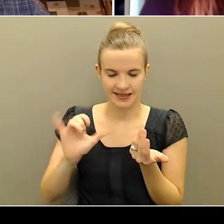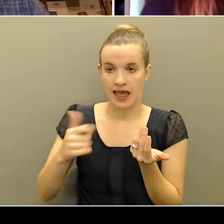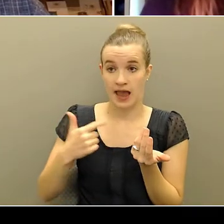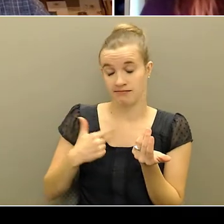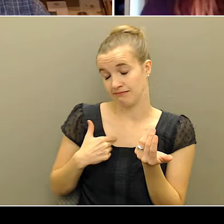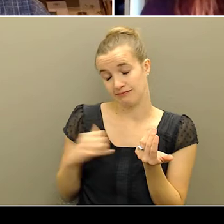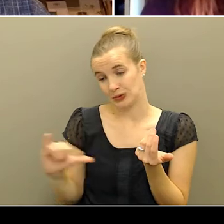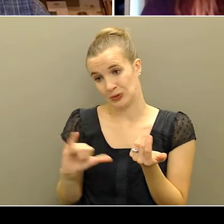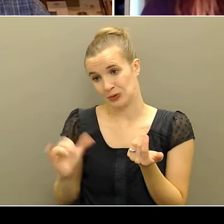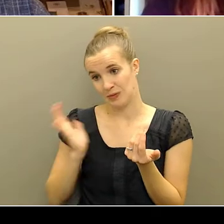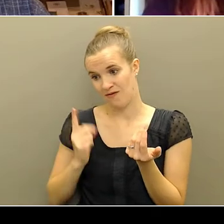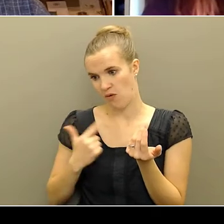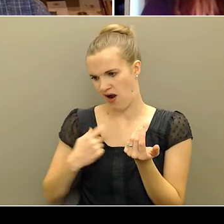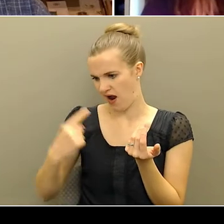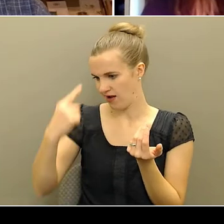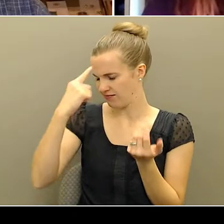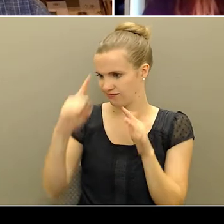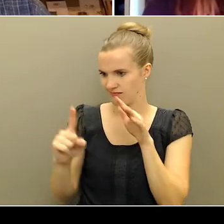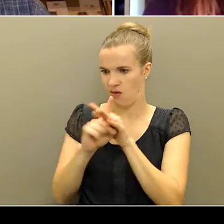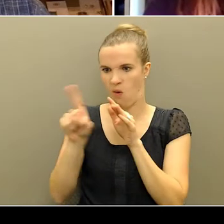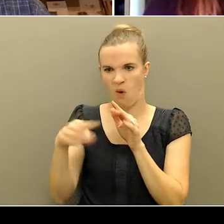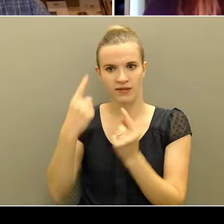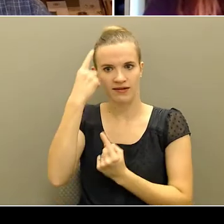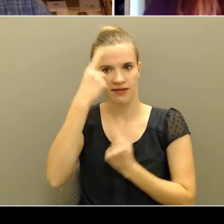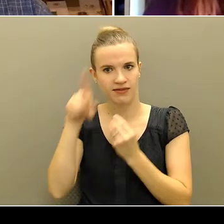thinking about, you know, sensory impairment and, you know, things that